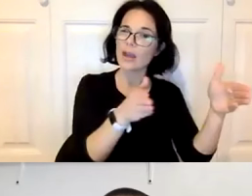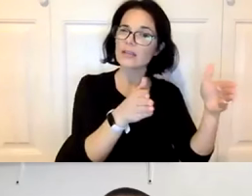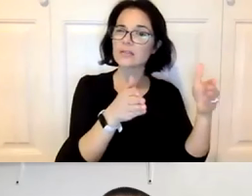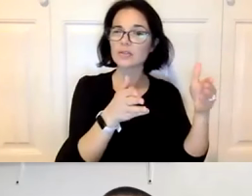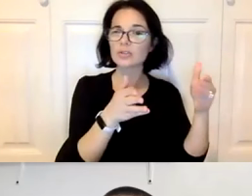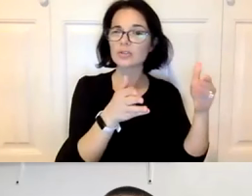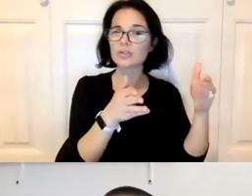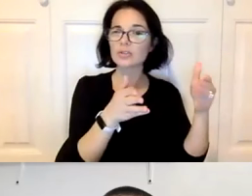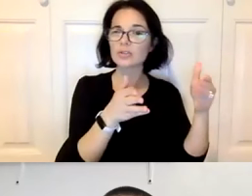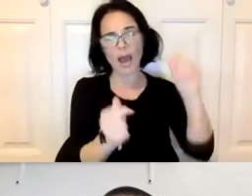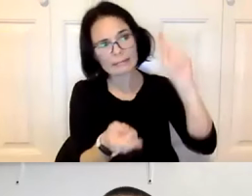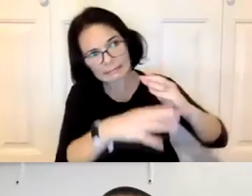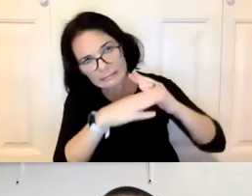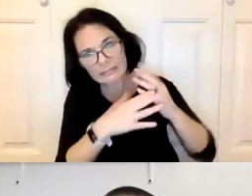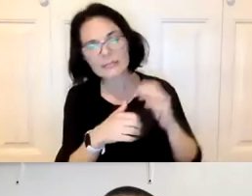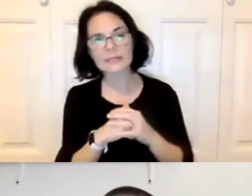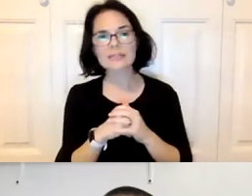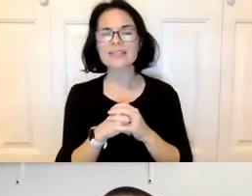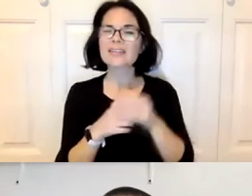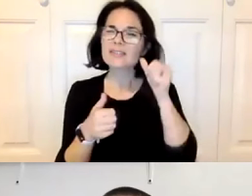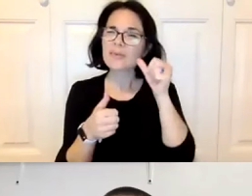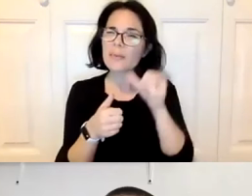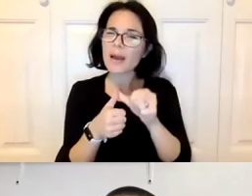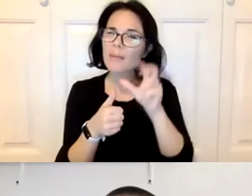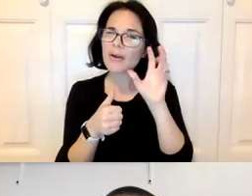is a cheese slices analogy...